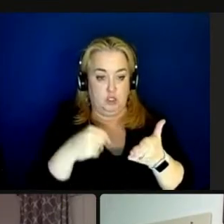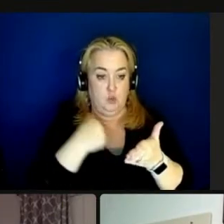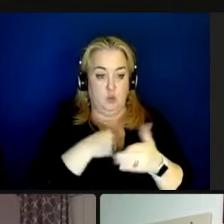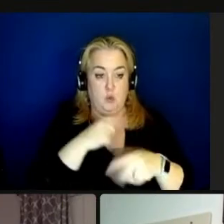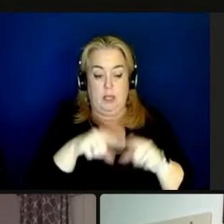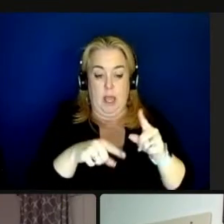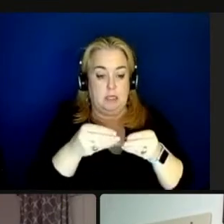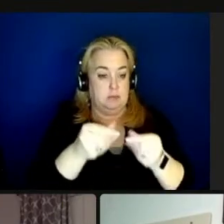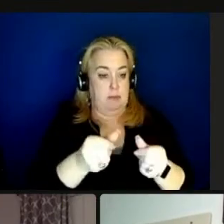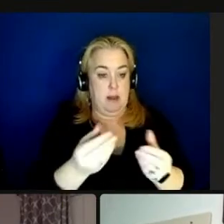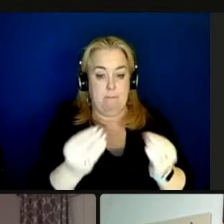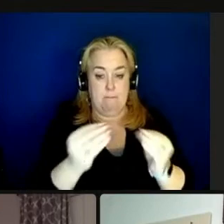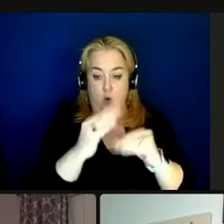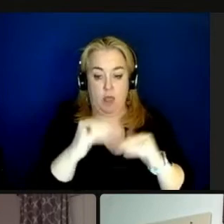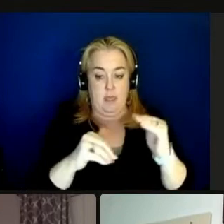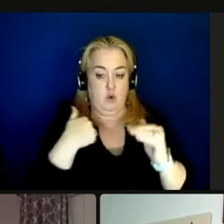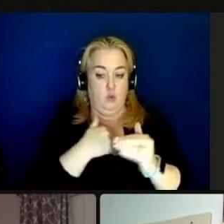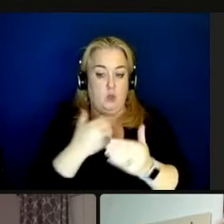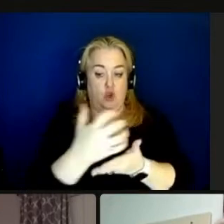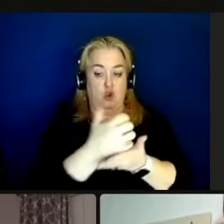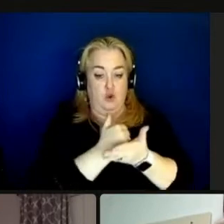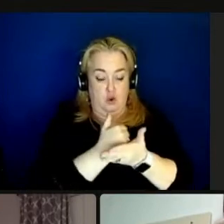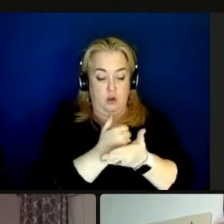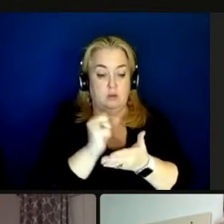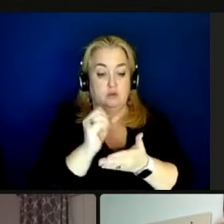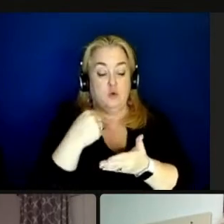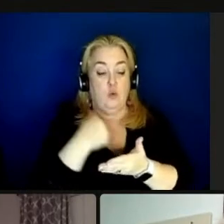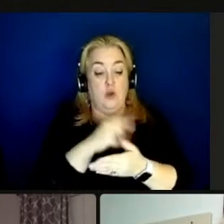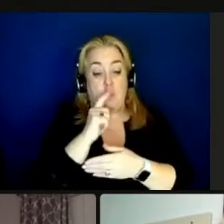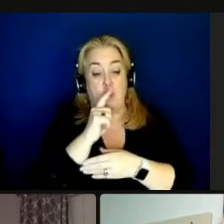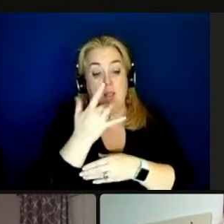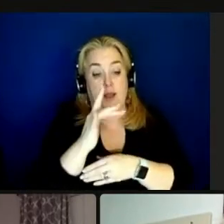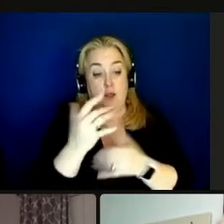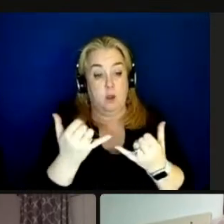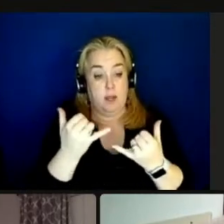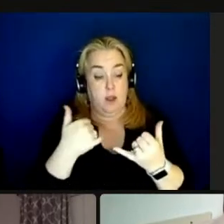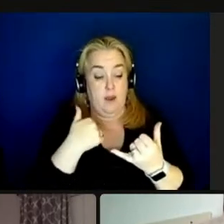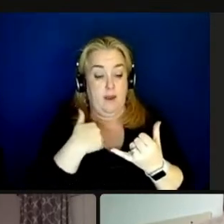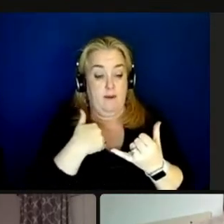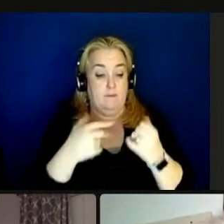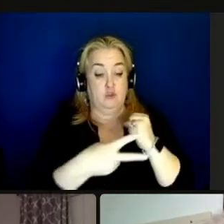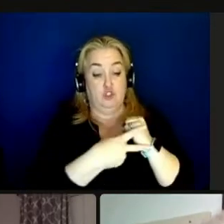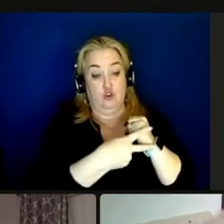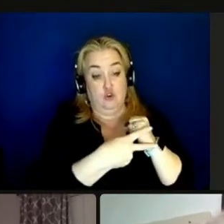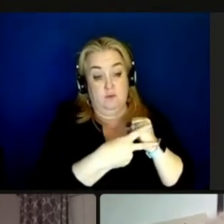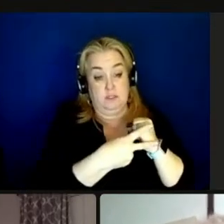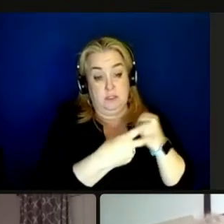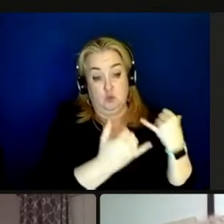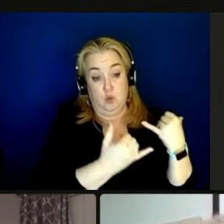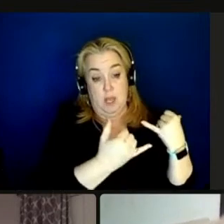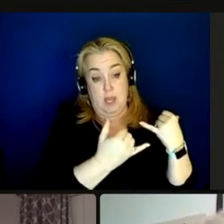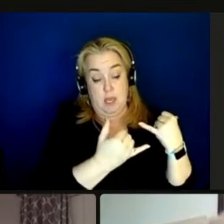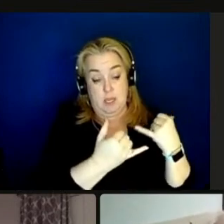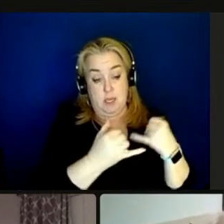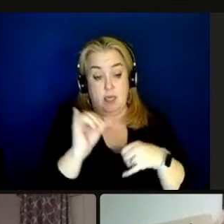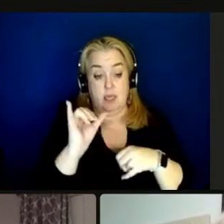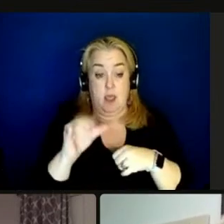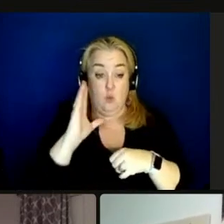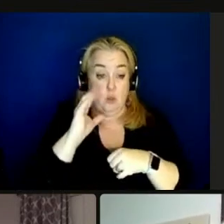EXPENSES MUST BE BALANCED BY REVENUE. WE ALL UNDERSTAND THAT JUST LIKE OUR OWN PERSONAL